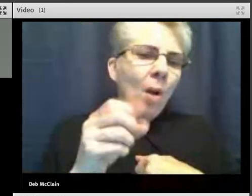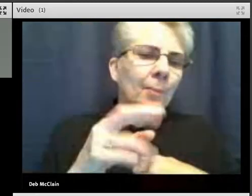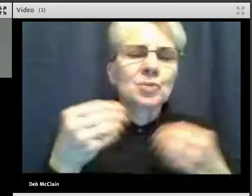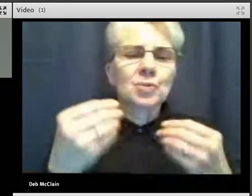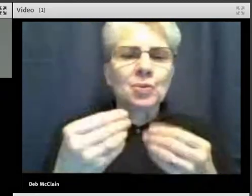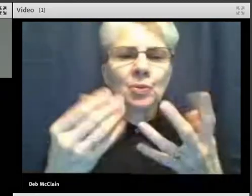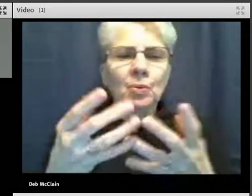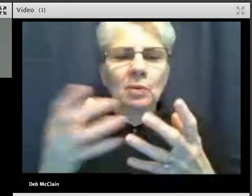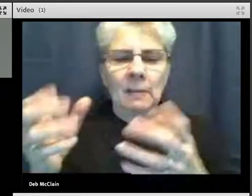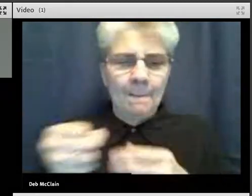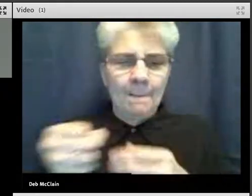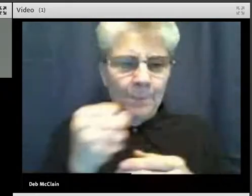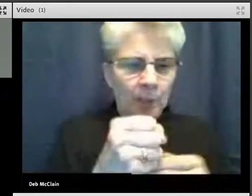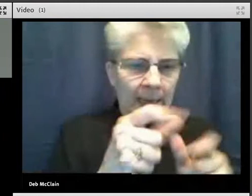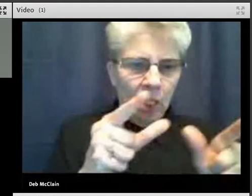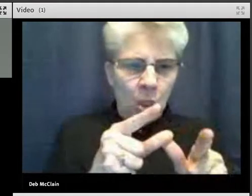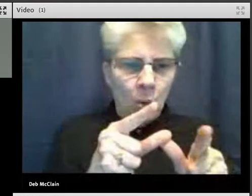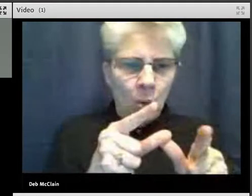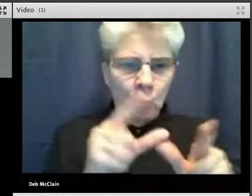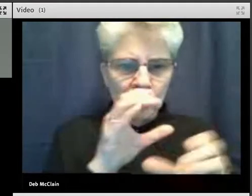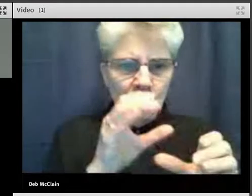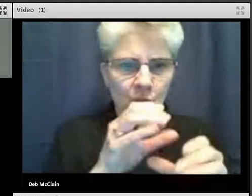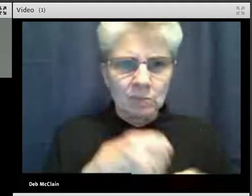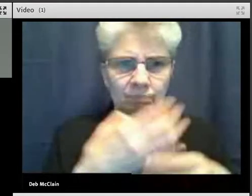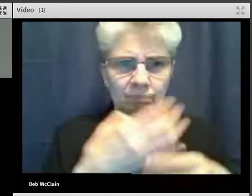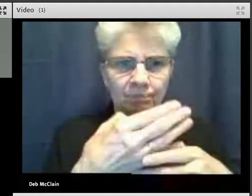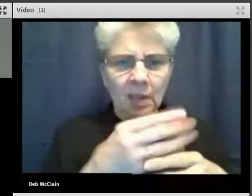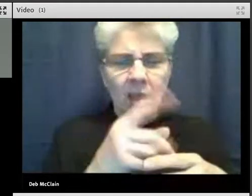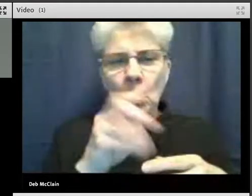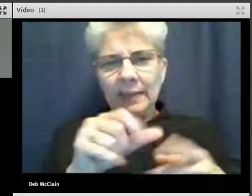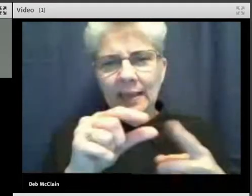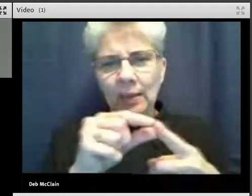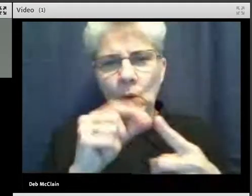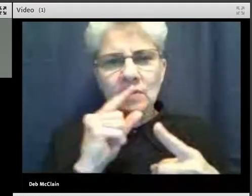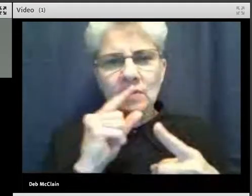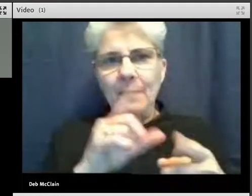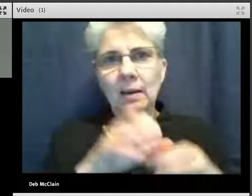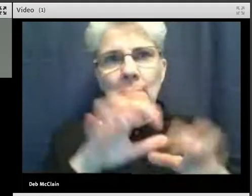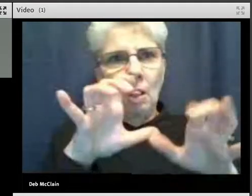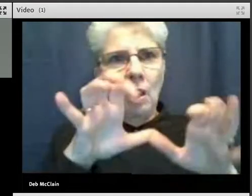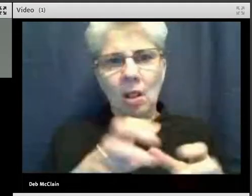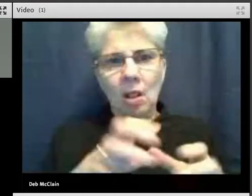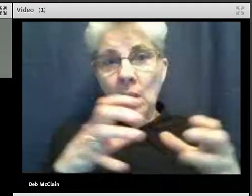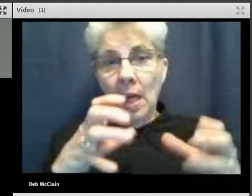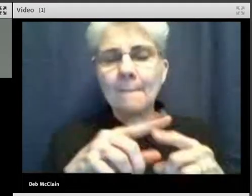in Palm Harbor to kind of pull it into a local search and bring in some keywords without getting too spammy.